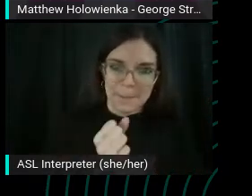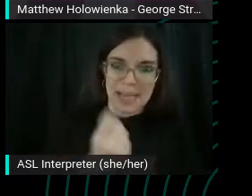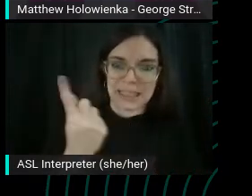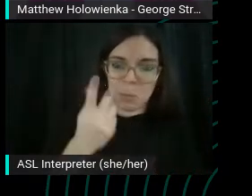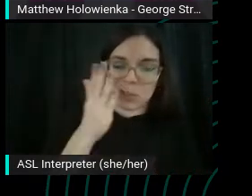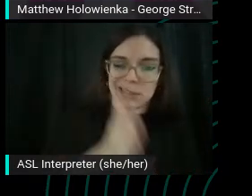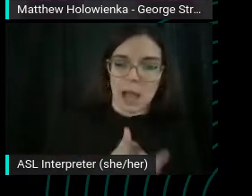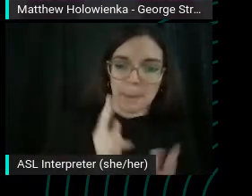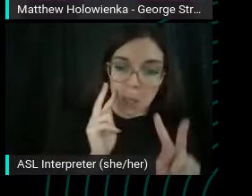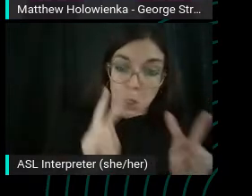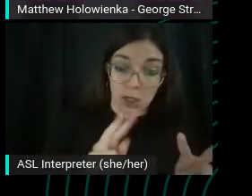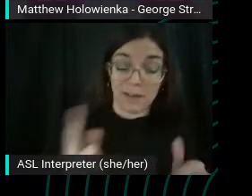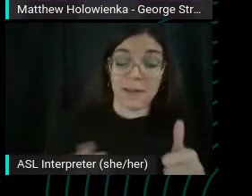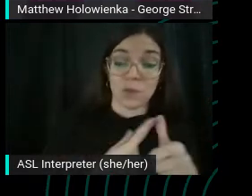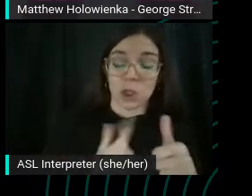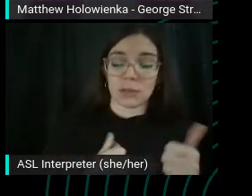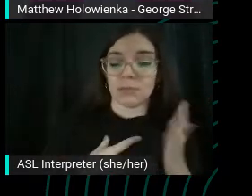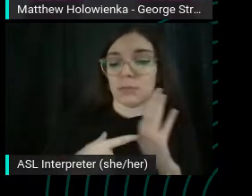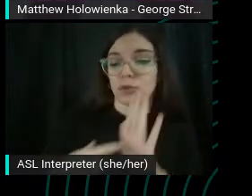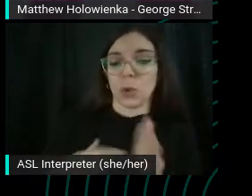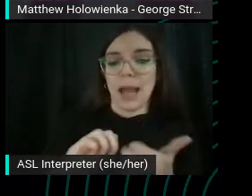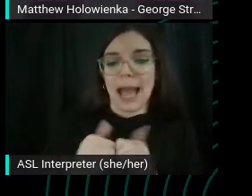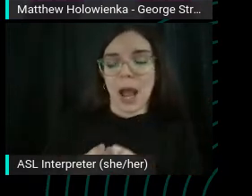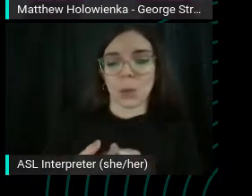is how we animated the key art for our second production, Fully Committed.